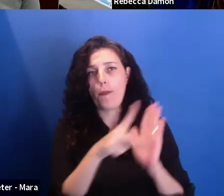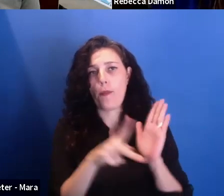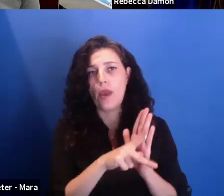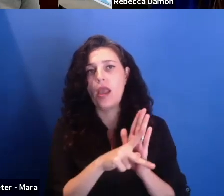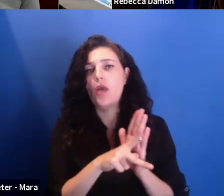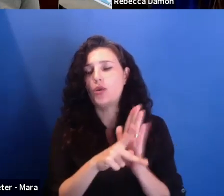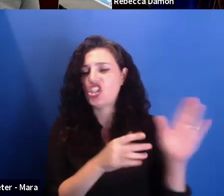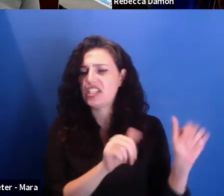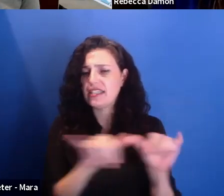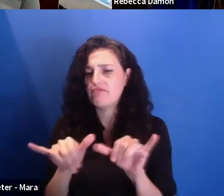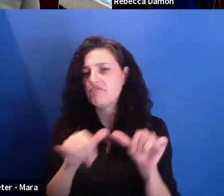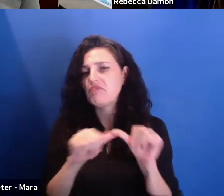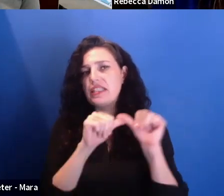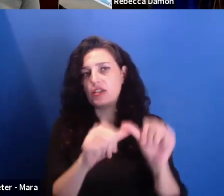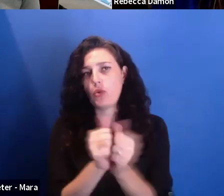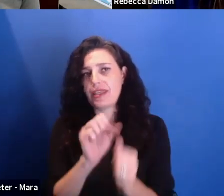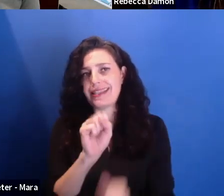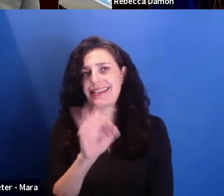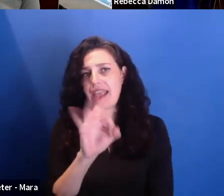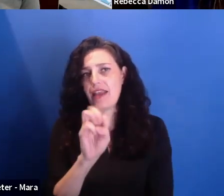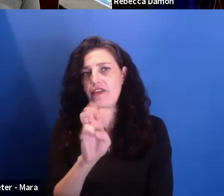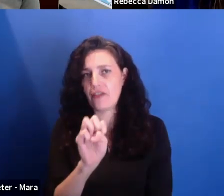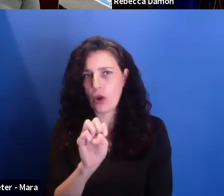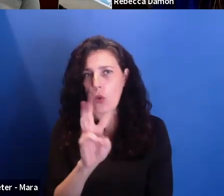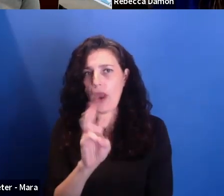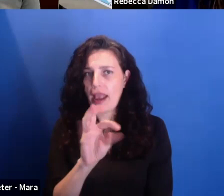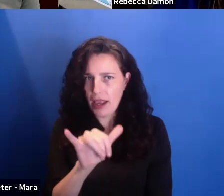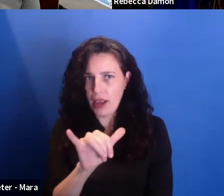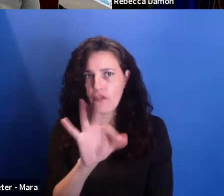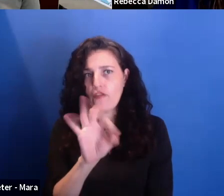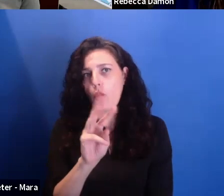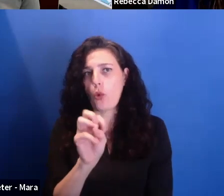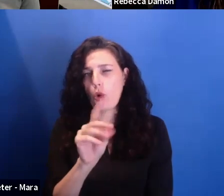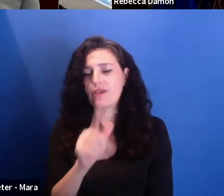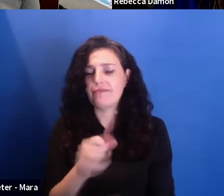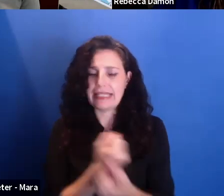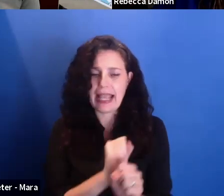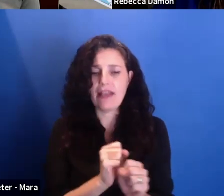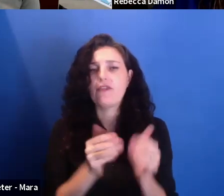So our expectation is that low budget and independent productions will follow the same